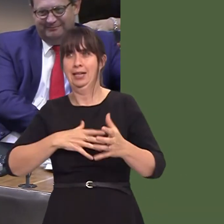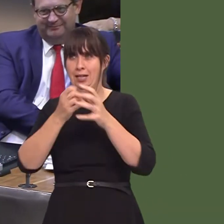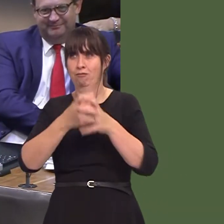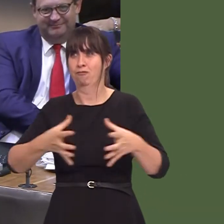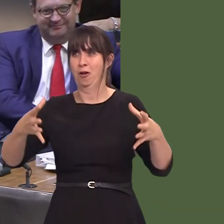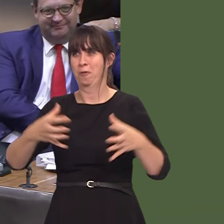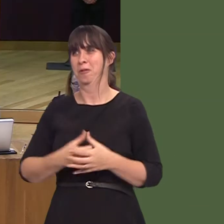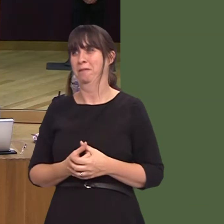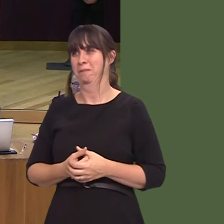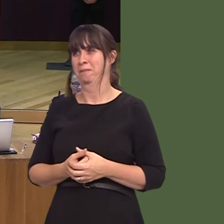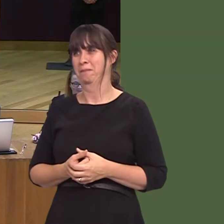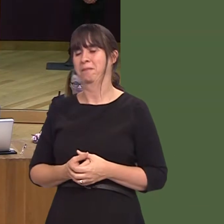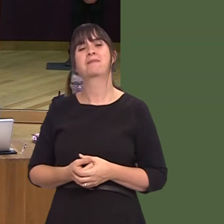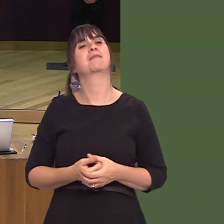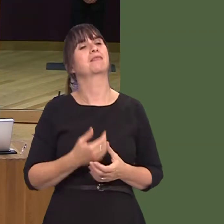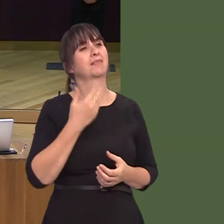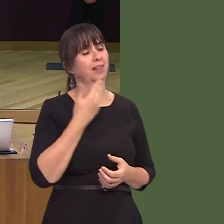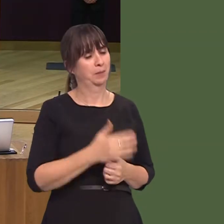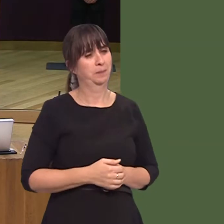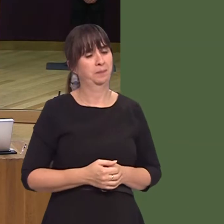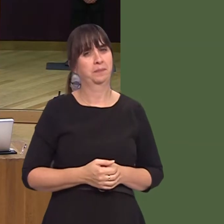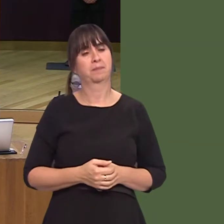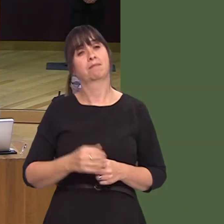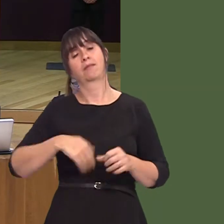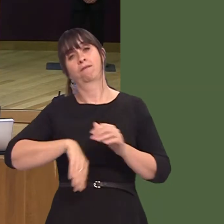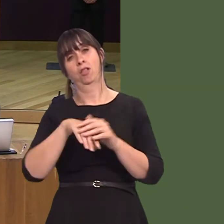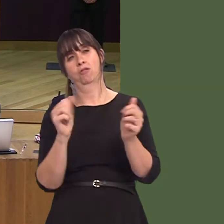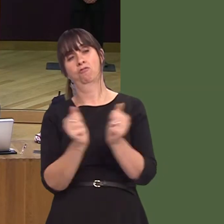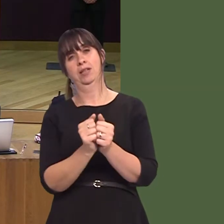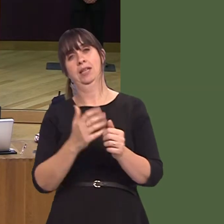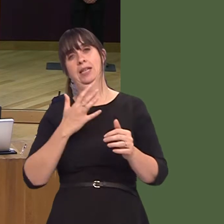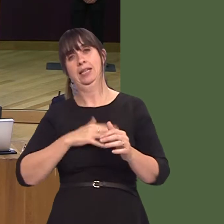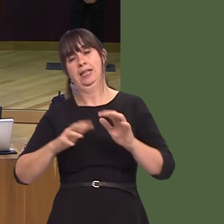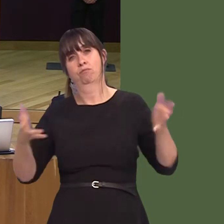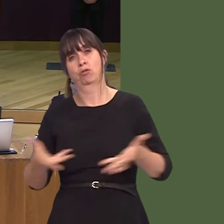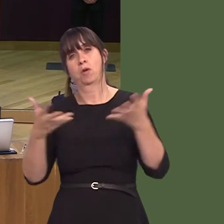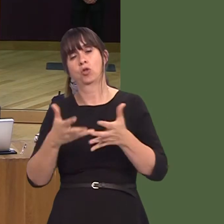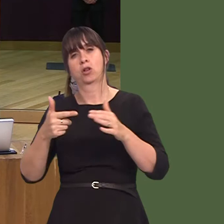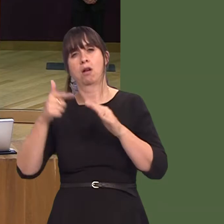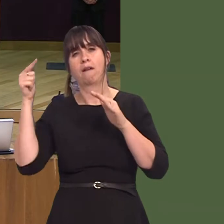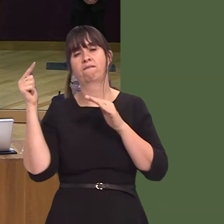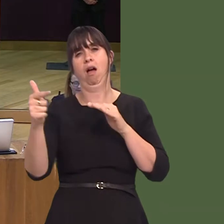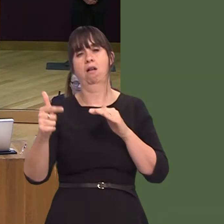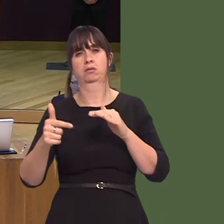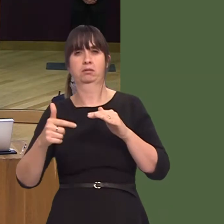Mike Hedges: Can I thank the First Minister for that response? I agree entirely that promoting advanced manufacturing is going to be incredibly important to the